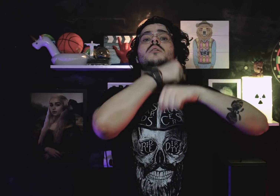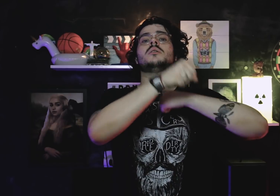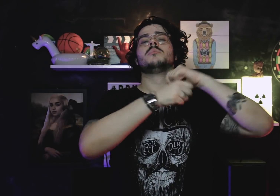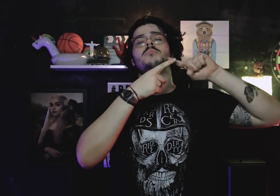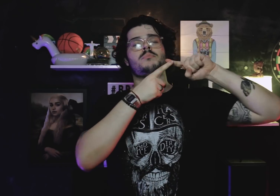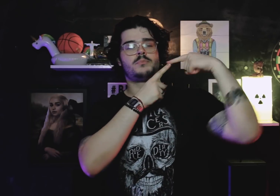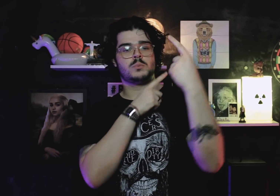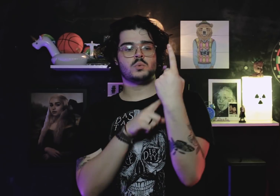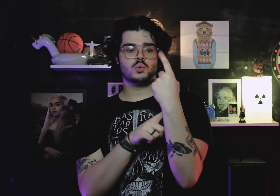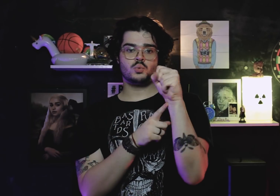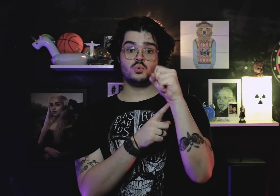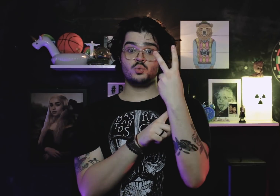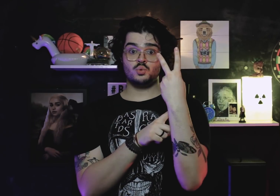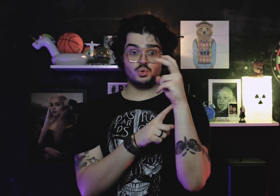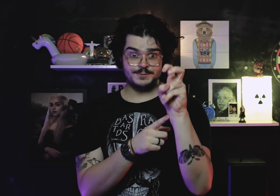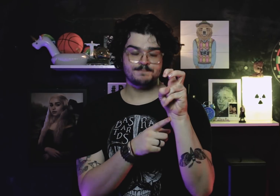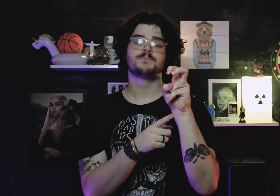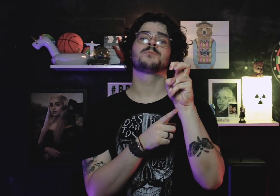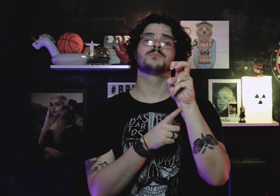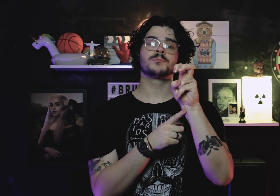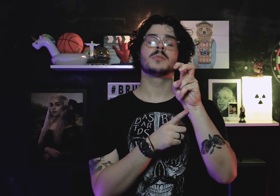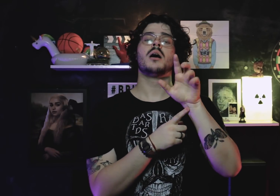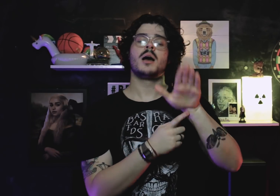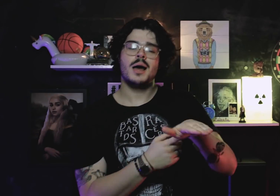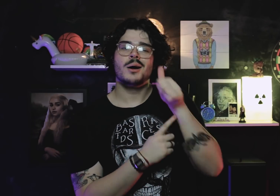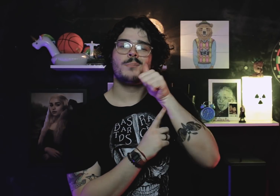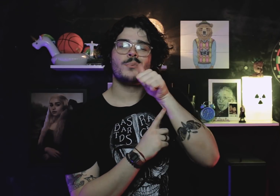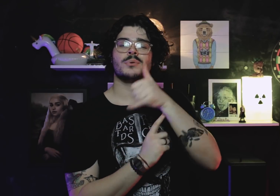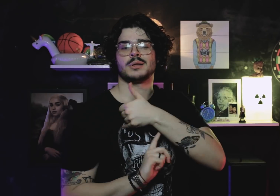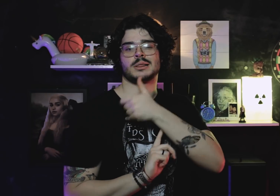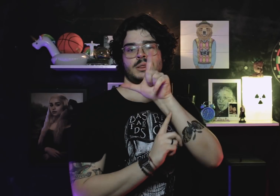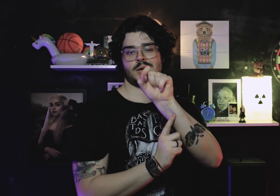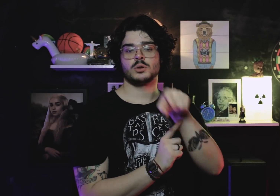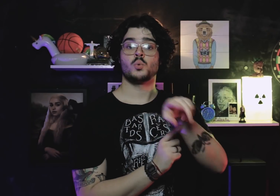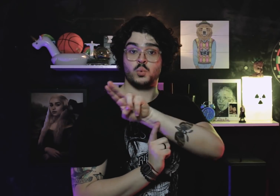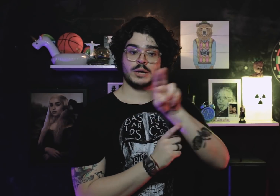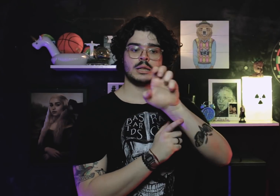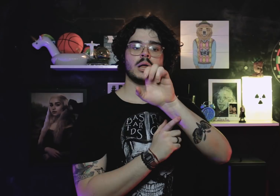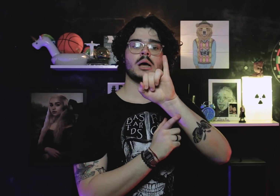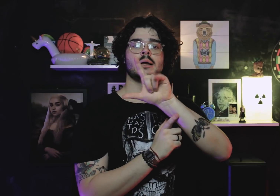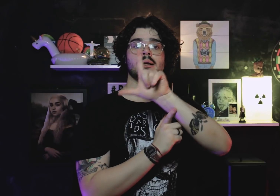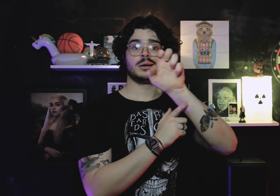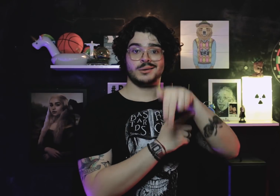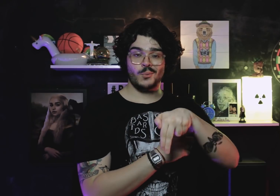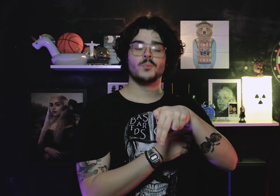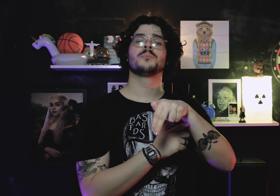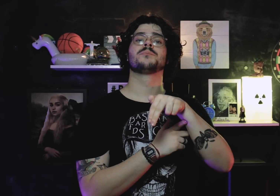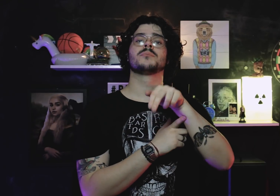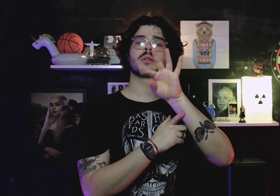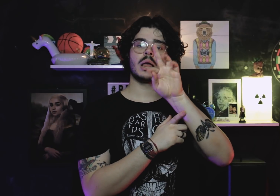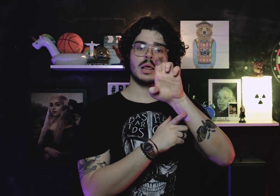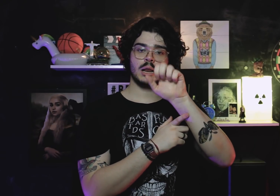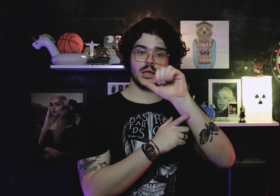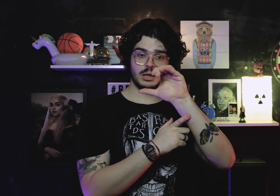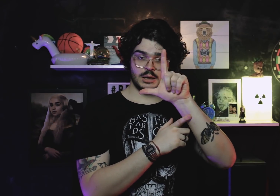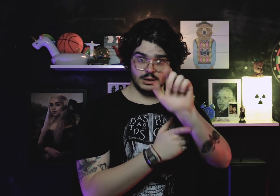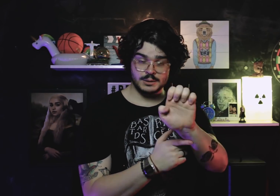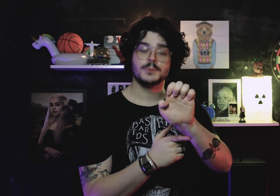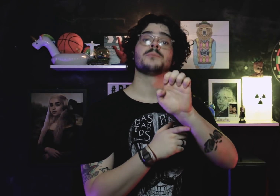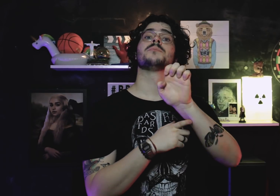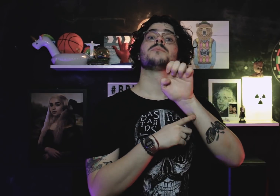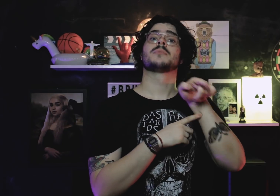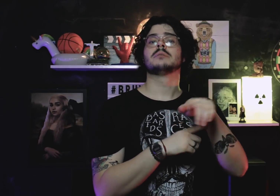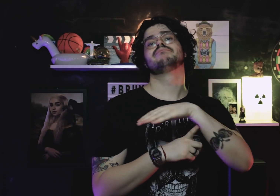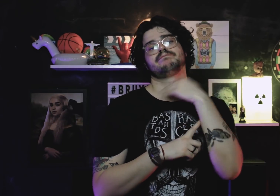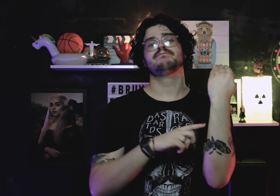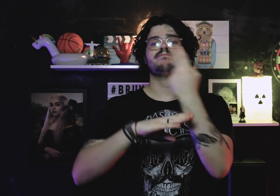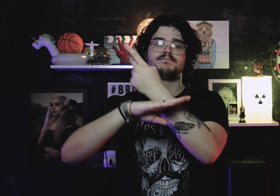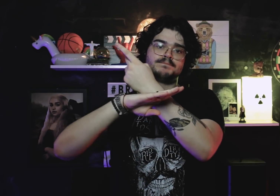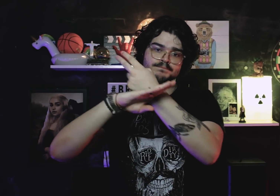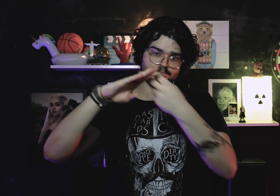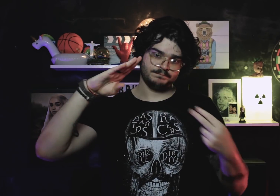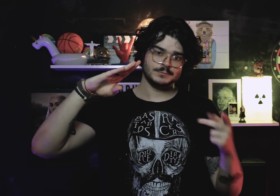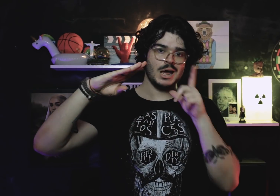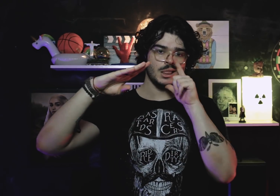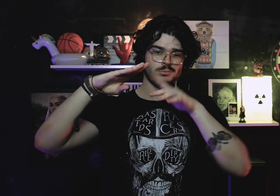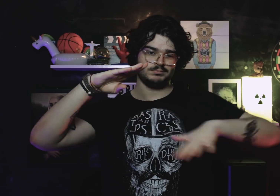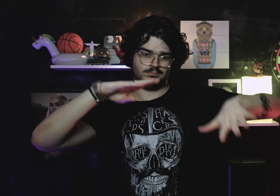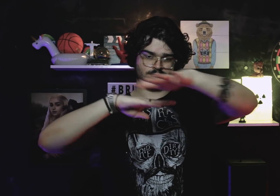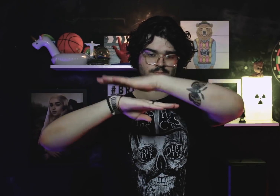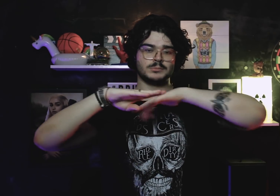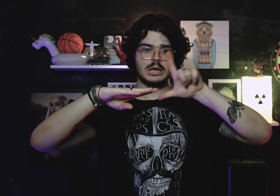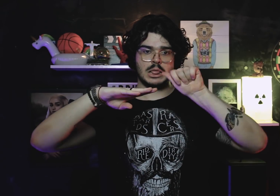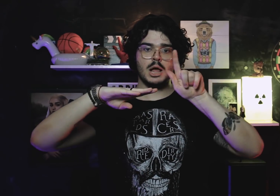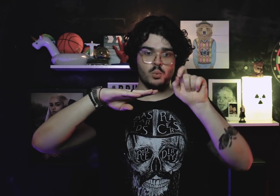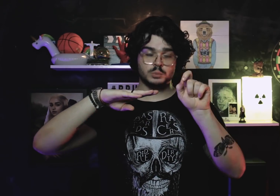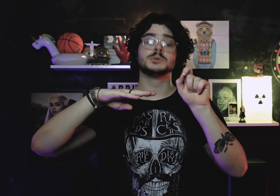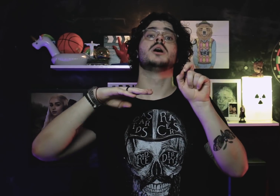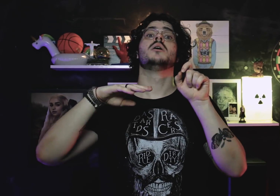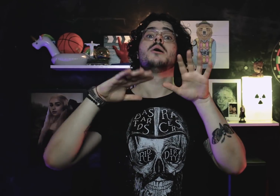In the following year, 1825, Eileen Treacle, a 10 year old girl drowned in the lake,